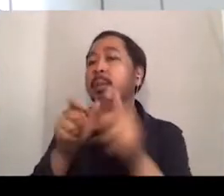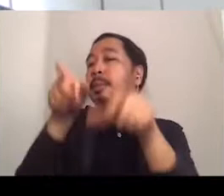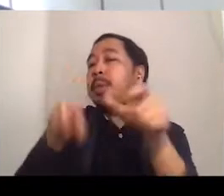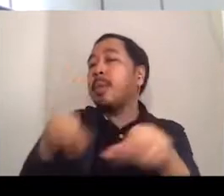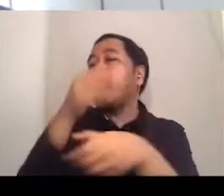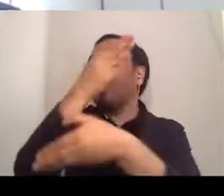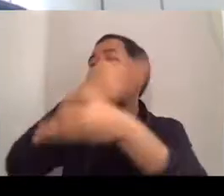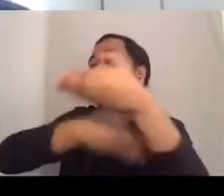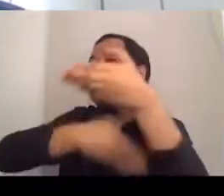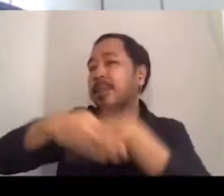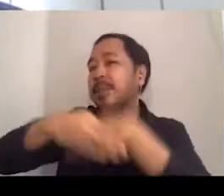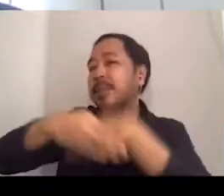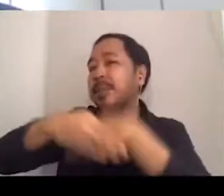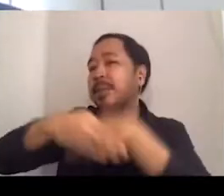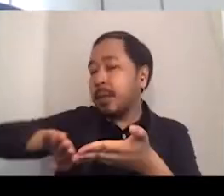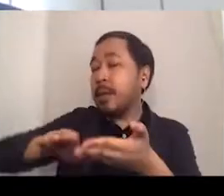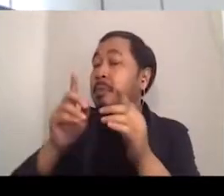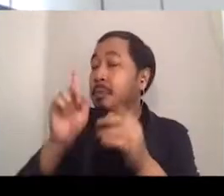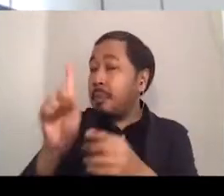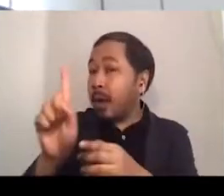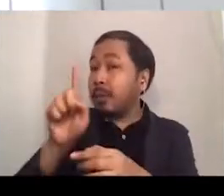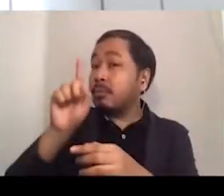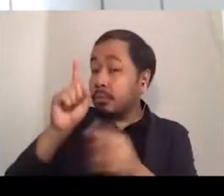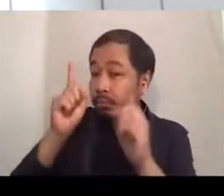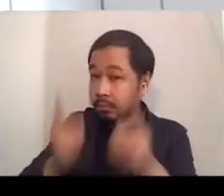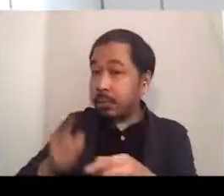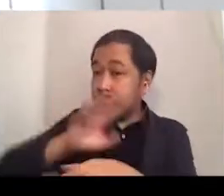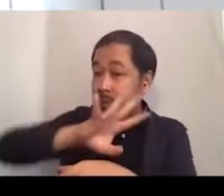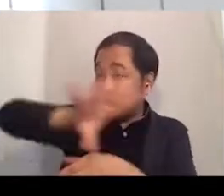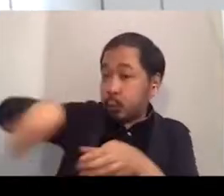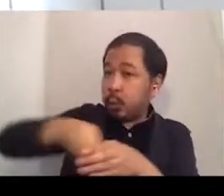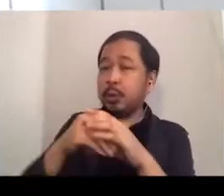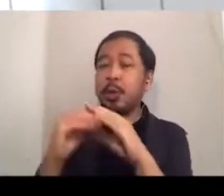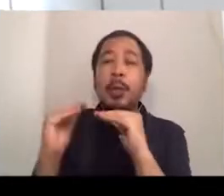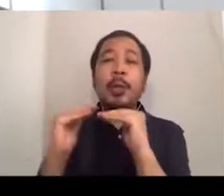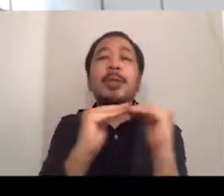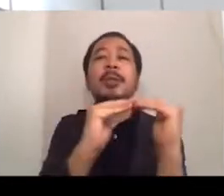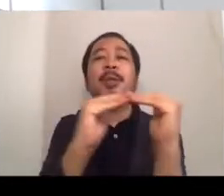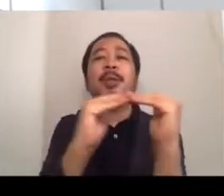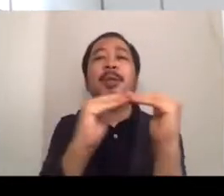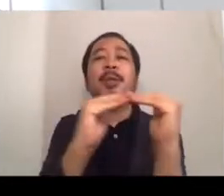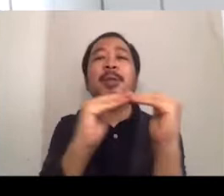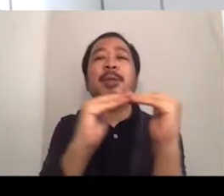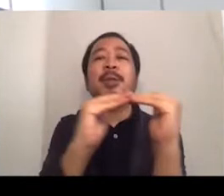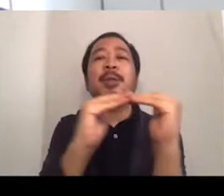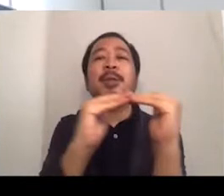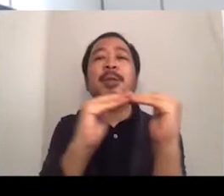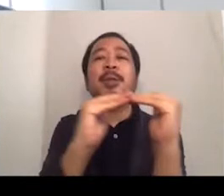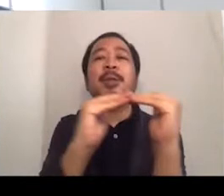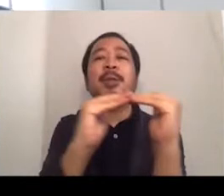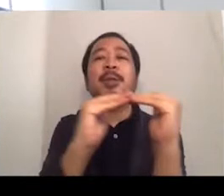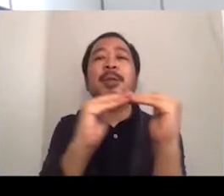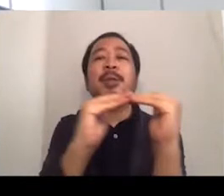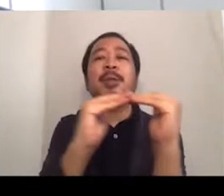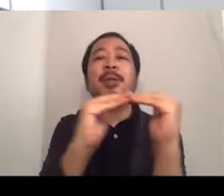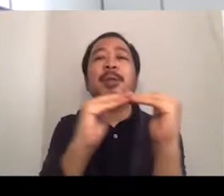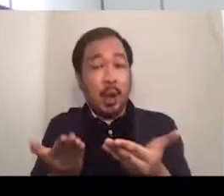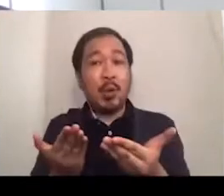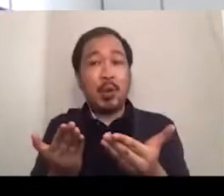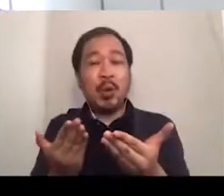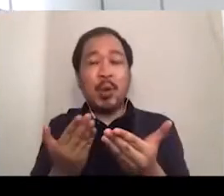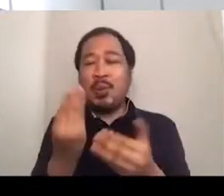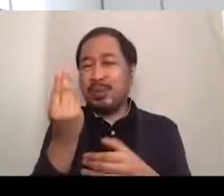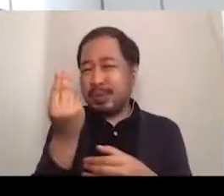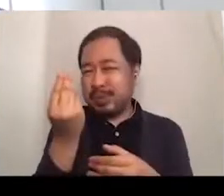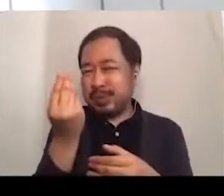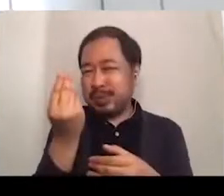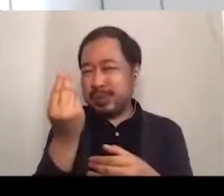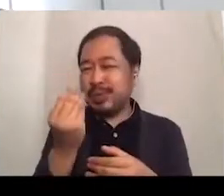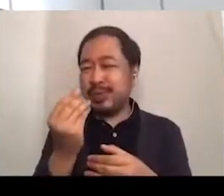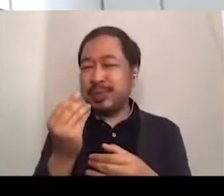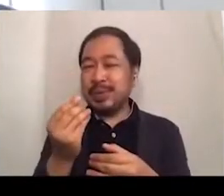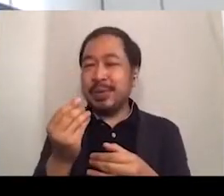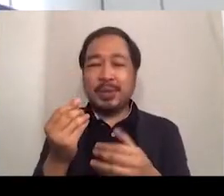So, in the face of those unprecedented challenges, economic activities worldwide have been severely disrupted. Some come to a complete halt.